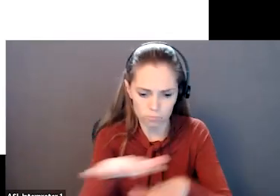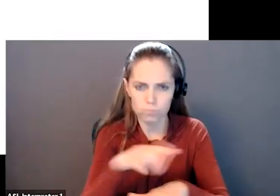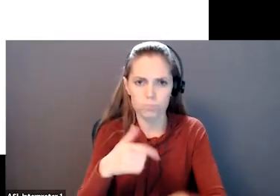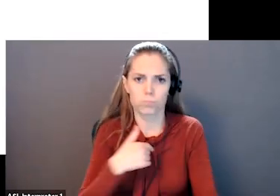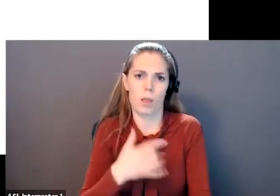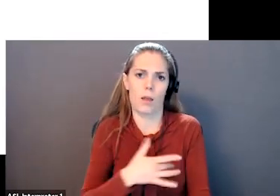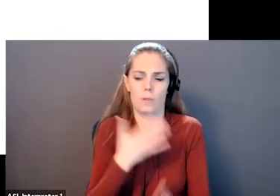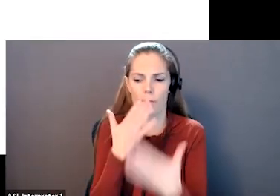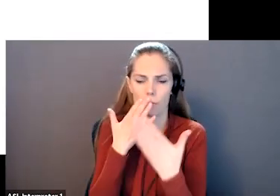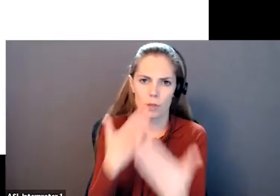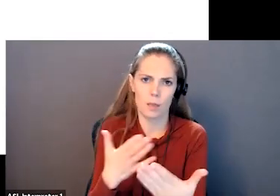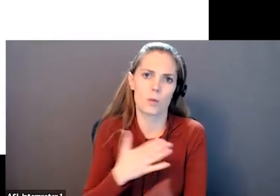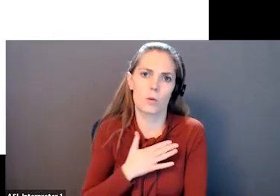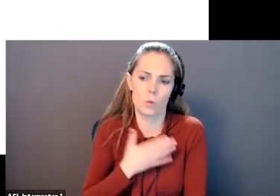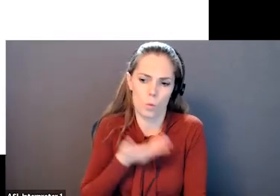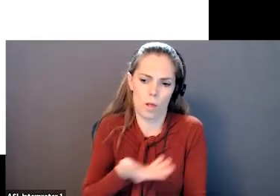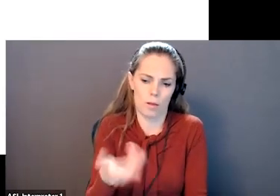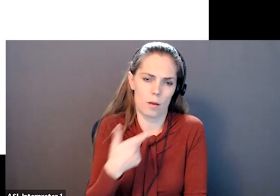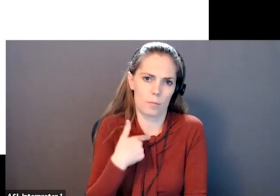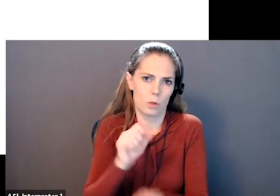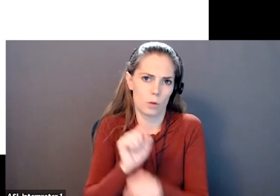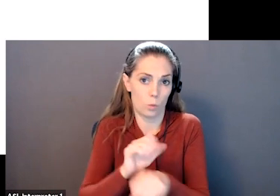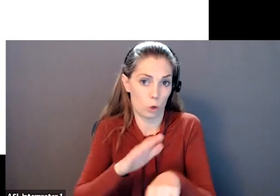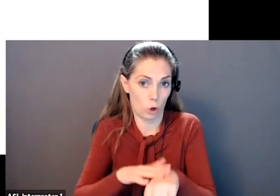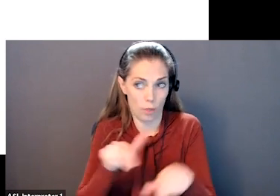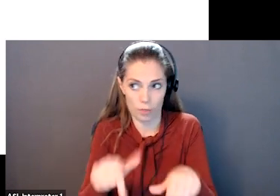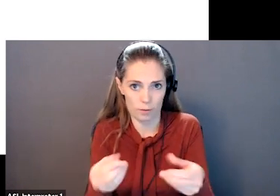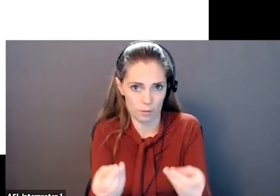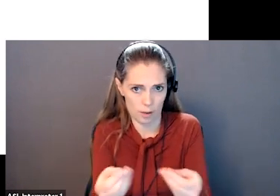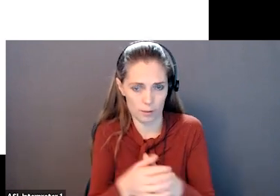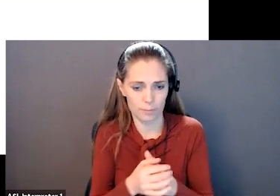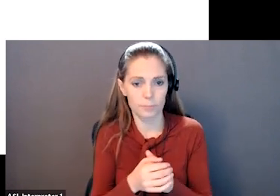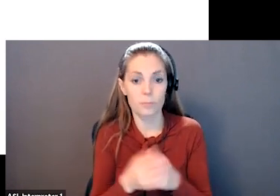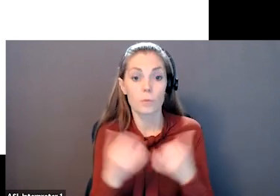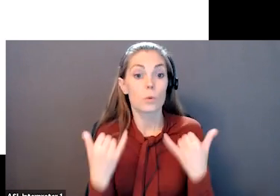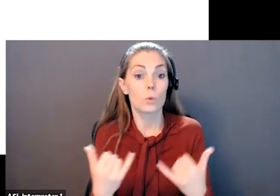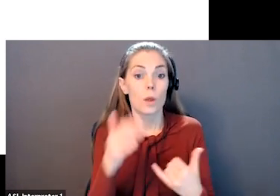So the aims of my presentation today are first to Define long COVID, second to discuss the